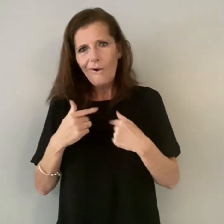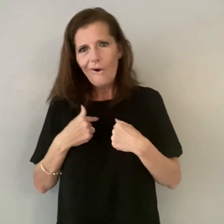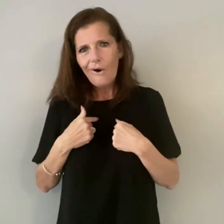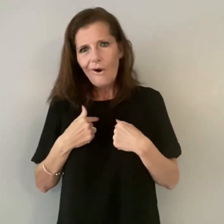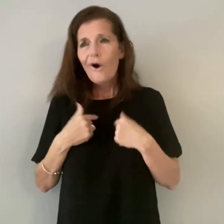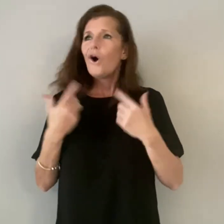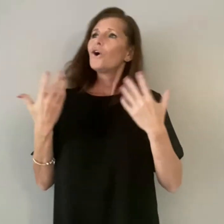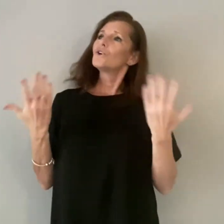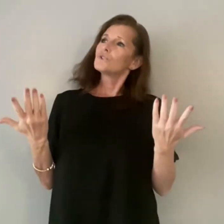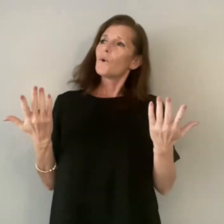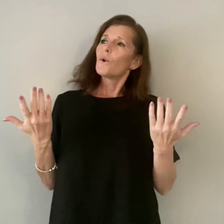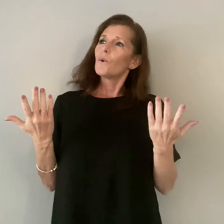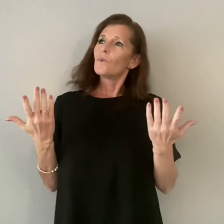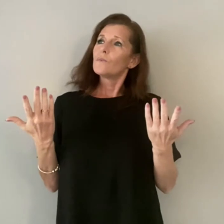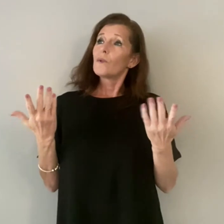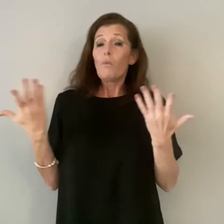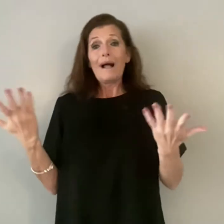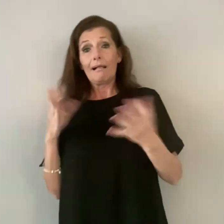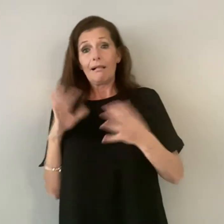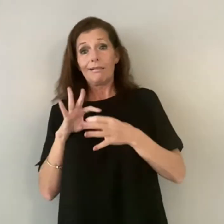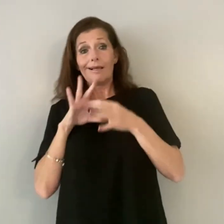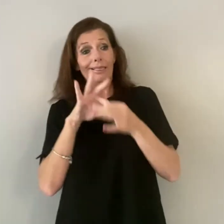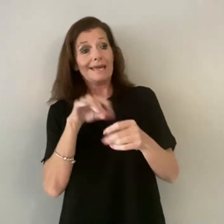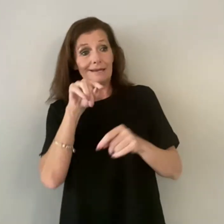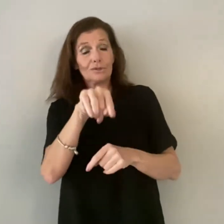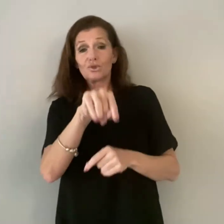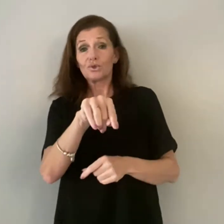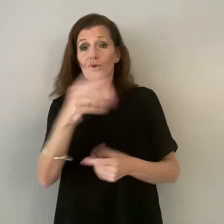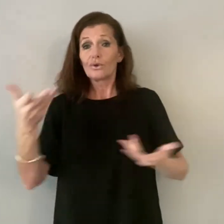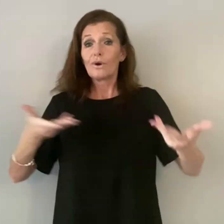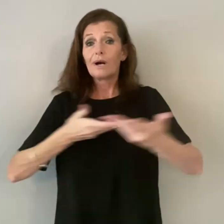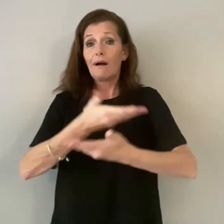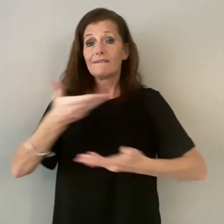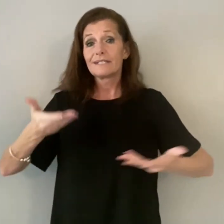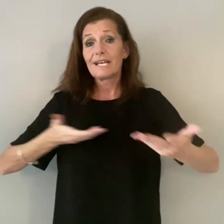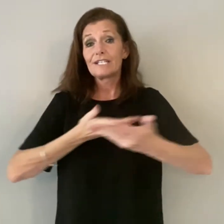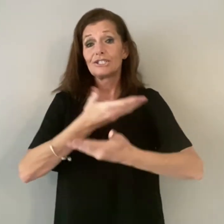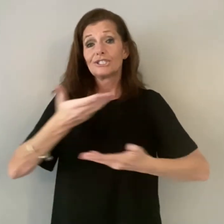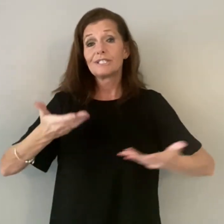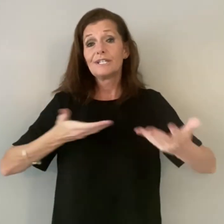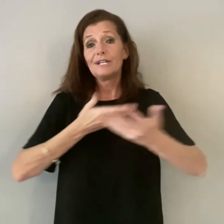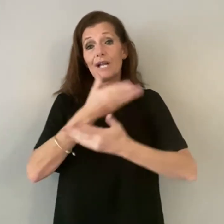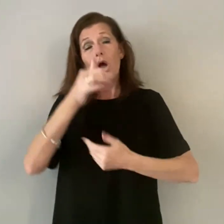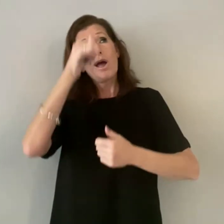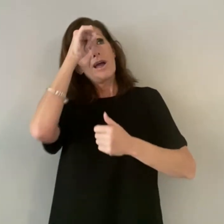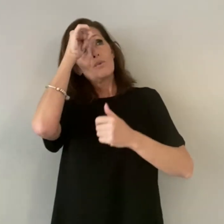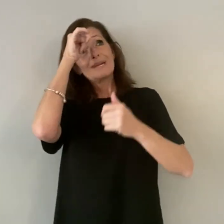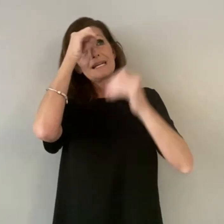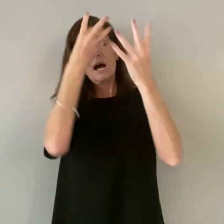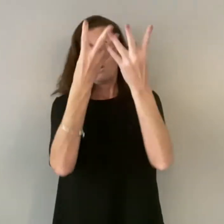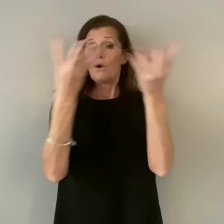so well, I guess as part of that, as part of that conversation we know that boards